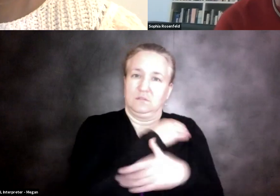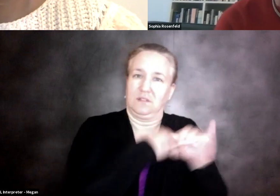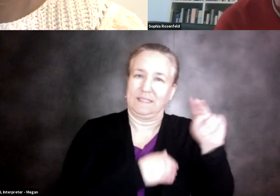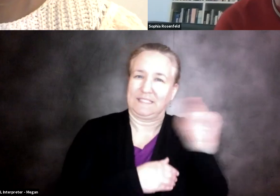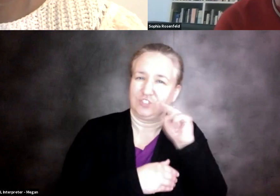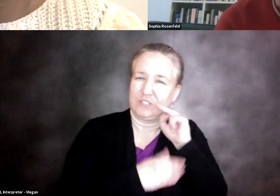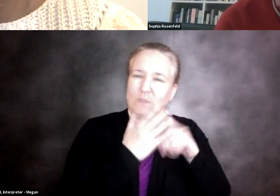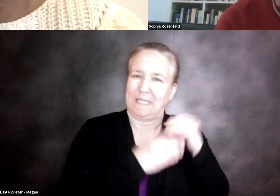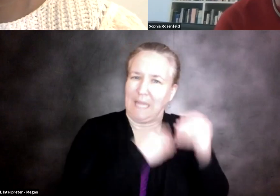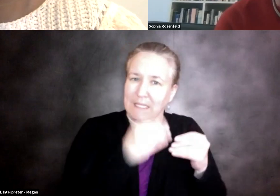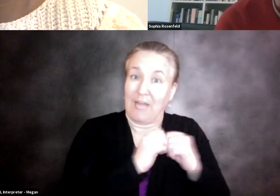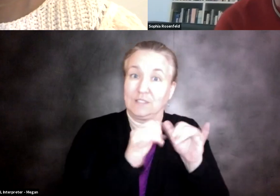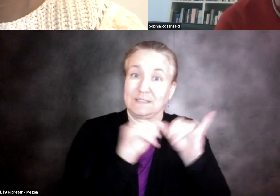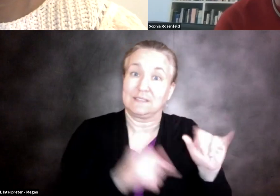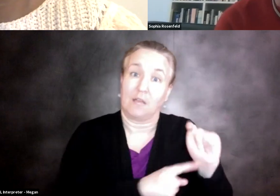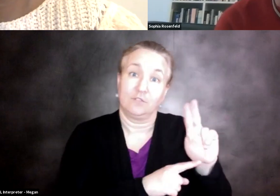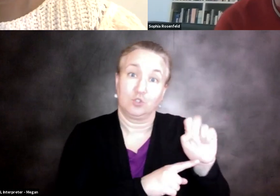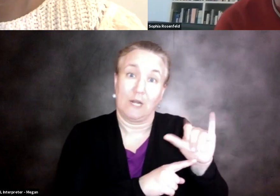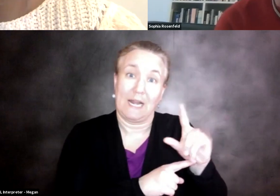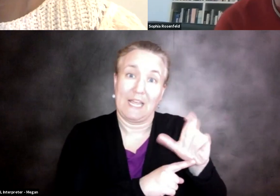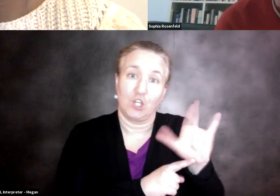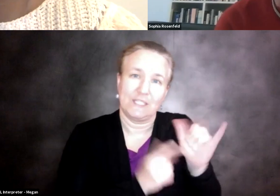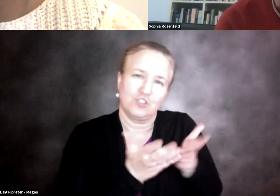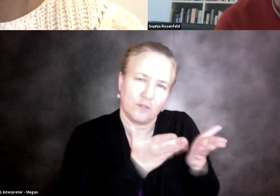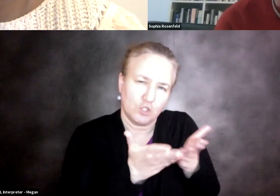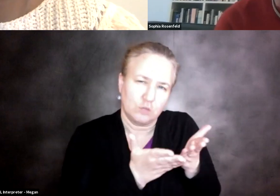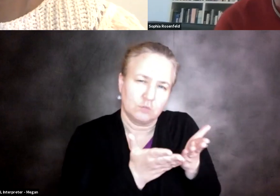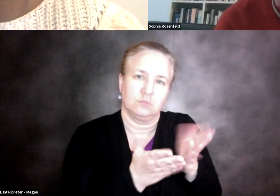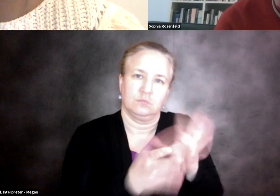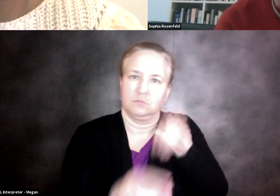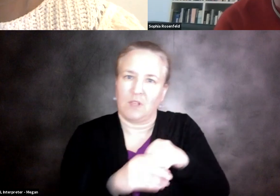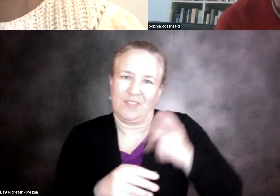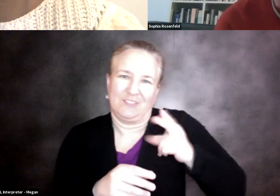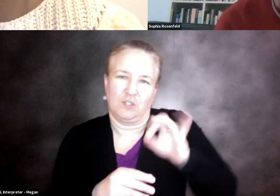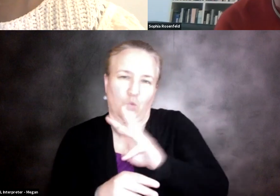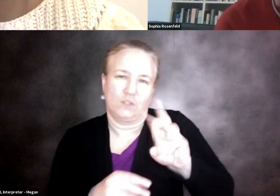How did systems of tutelary servitude participate in the histories of Western style education